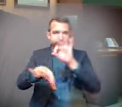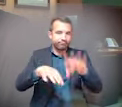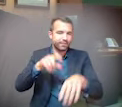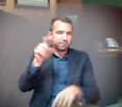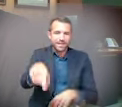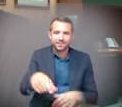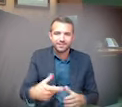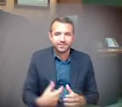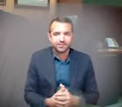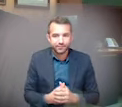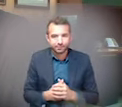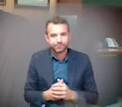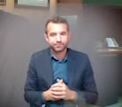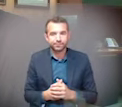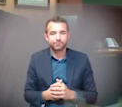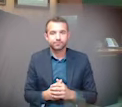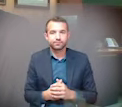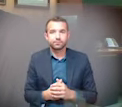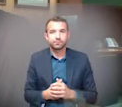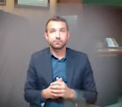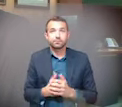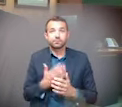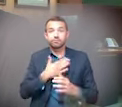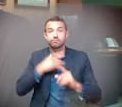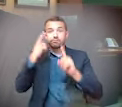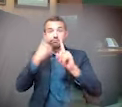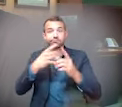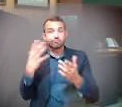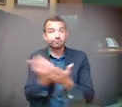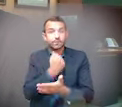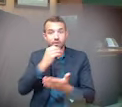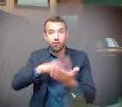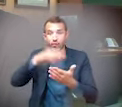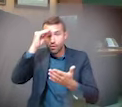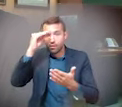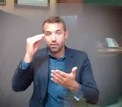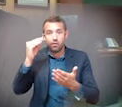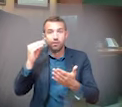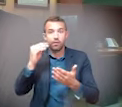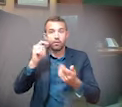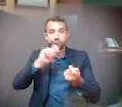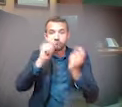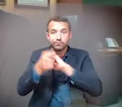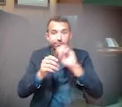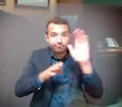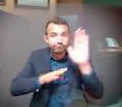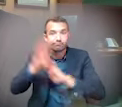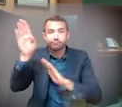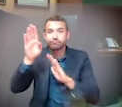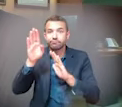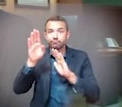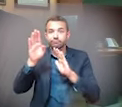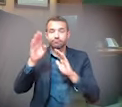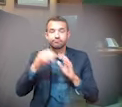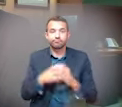to really be intent on really gleaming those particular pieces in order to come out of it better than we came into it.